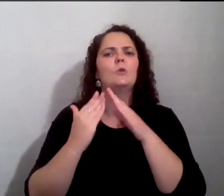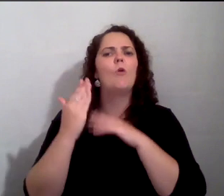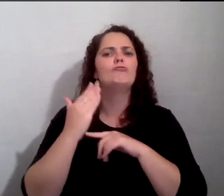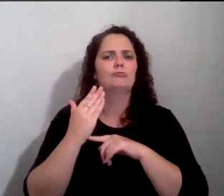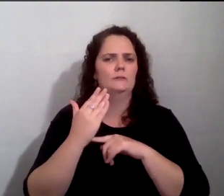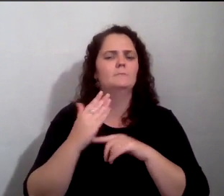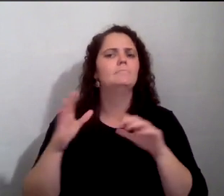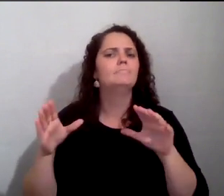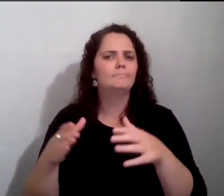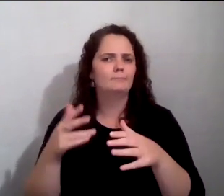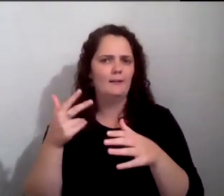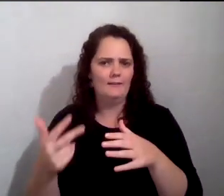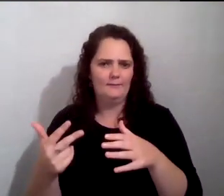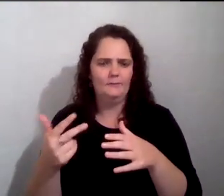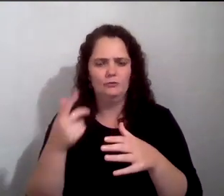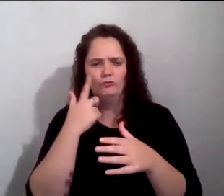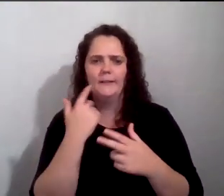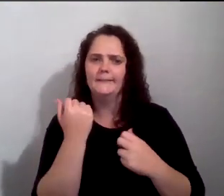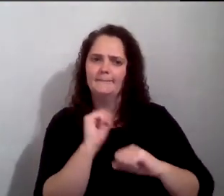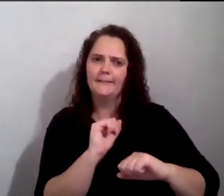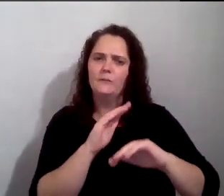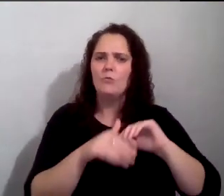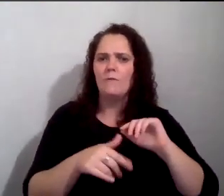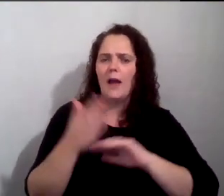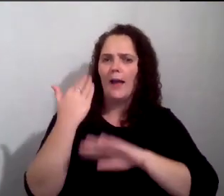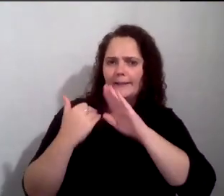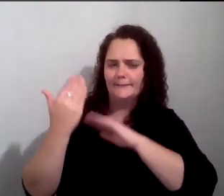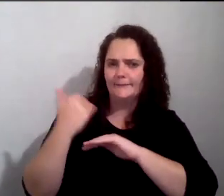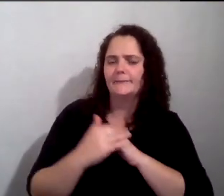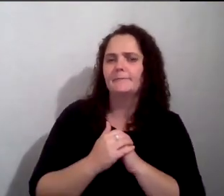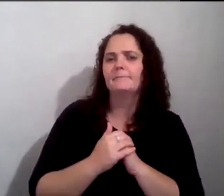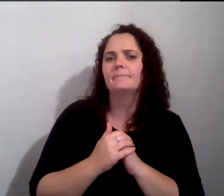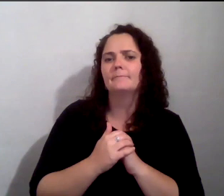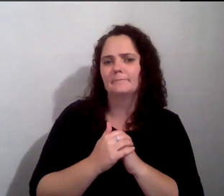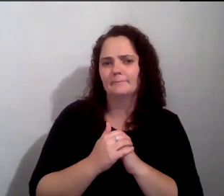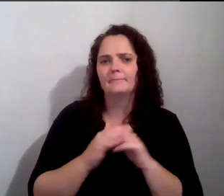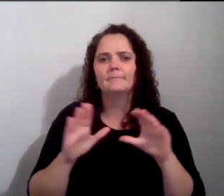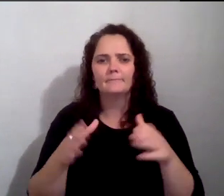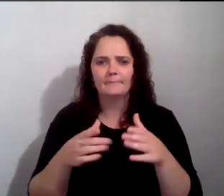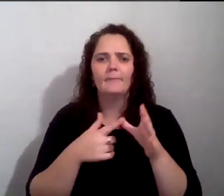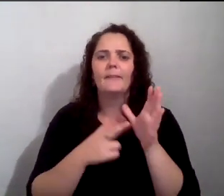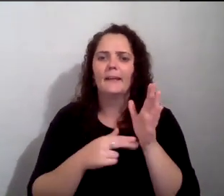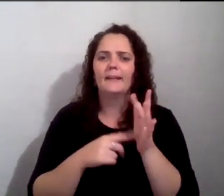the catalyst was Bernard Smith, who is an art historian at the University of Melbourne and wrote the incredible book Place, taste and